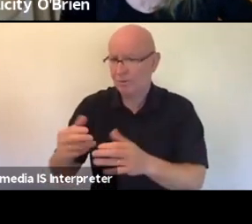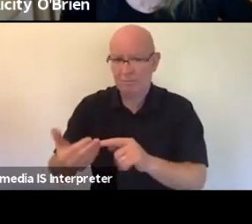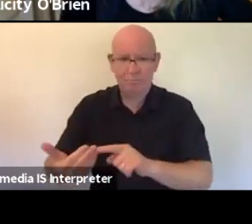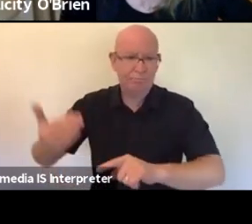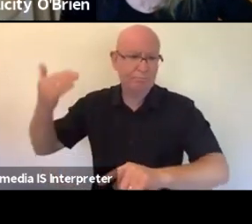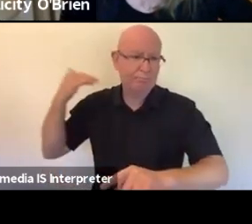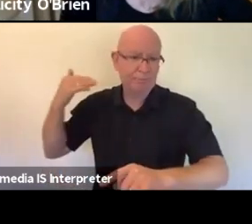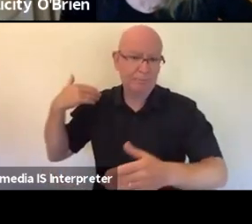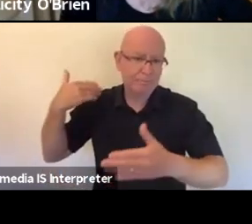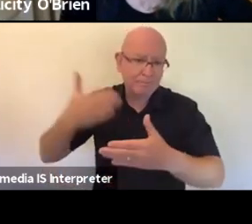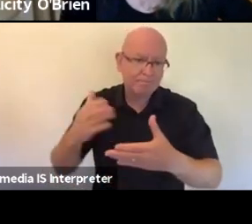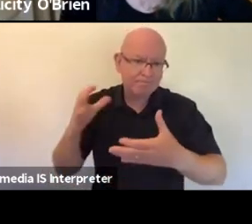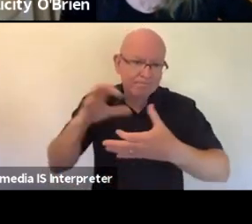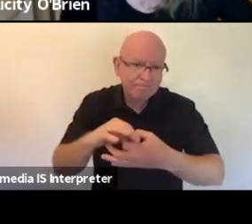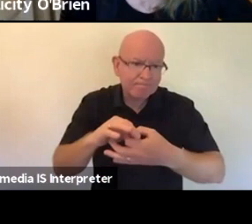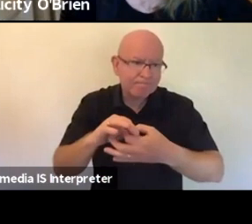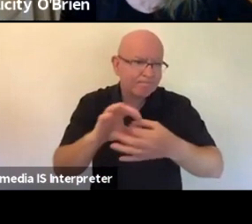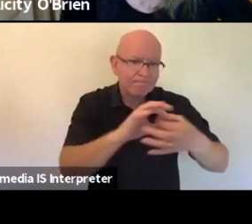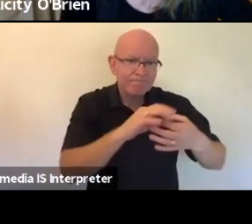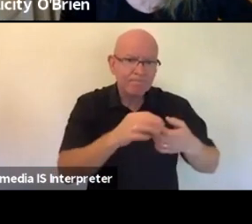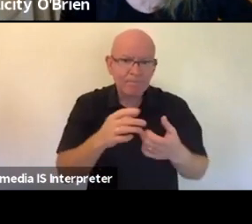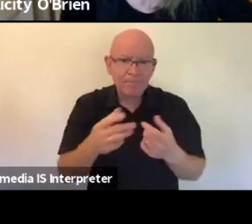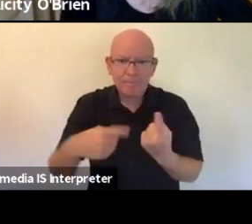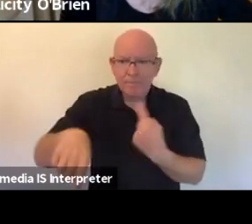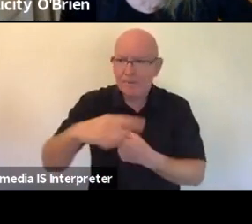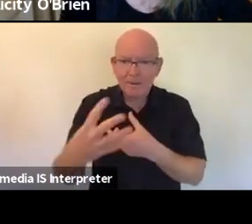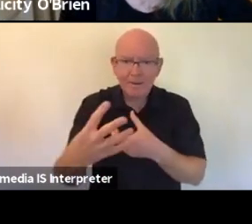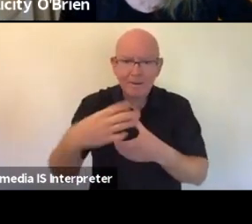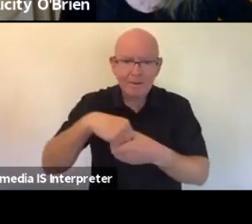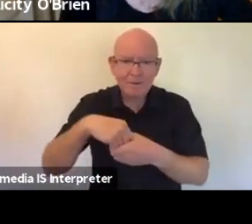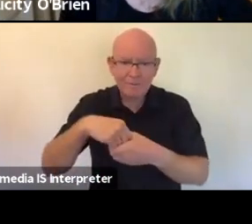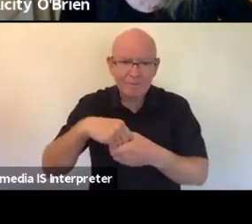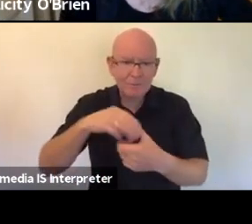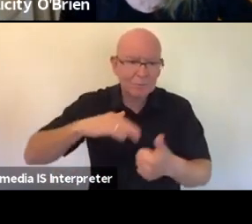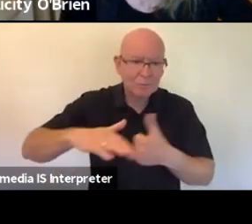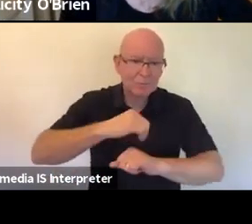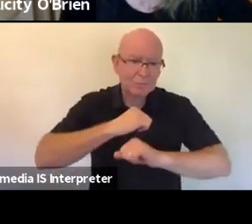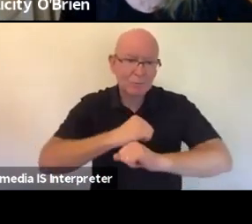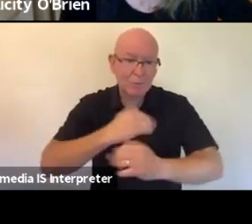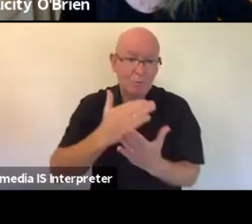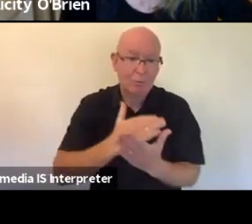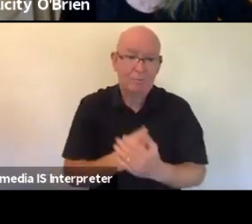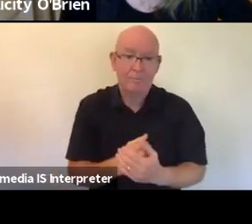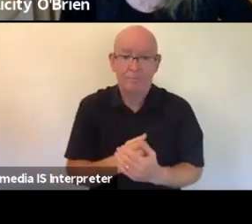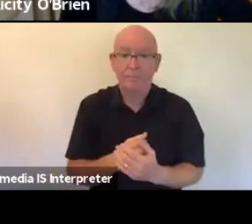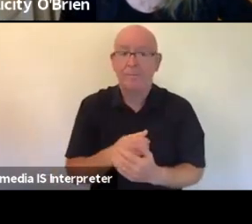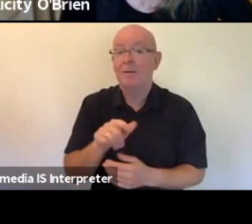Fatima is a mother to a daughter with an intellectual disability. She is the Regional Coordinator for Inclusion Africa,